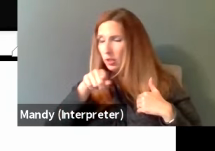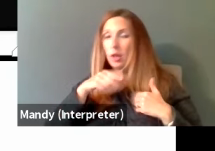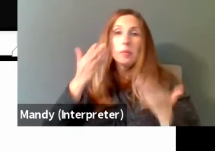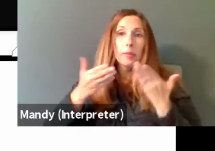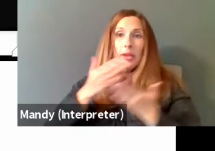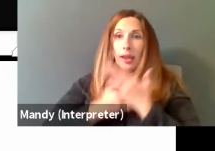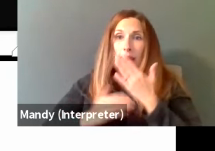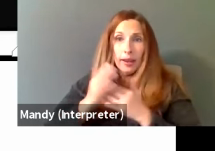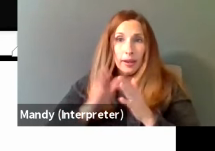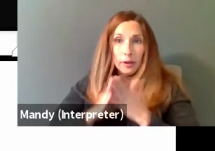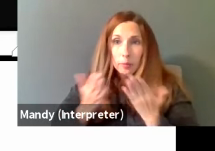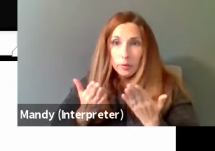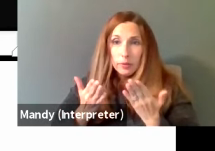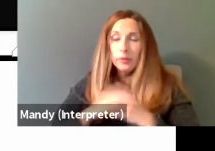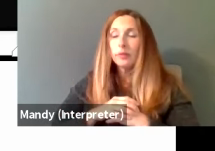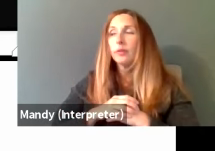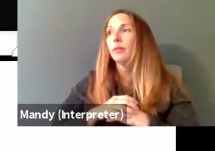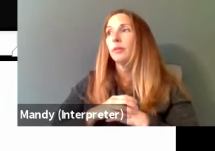or parts of a handbook for a staff member.